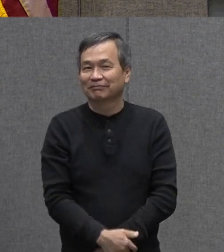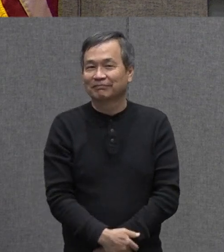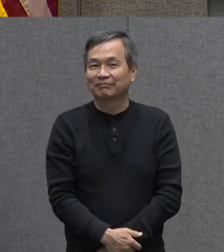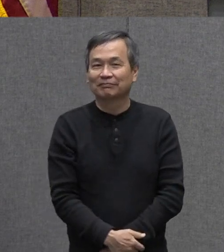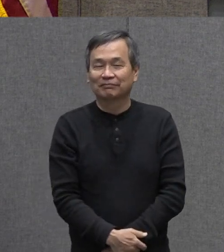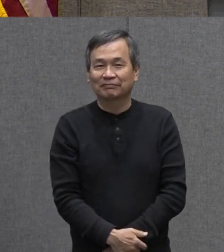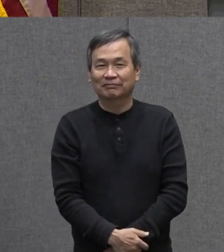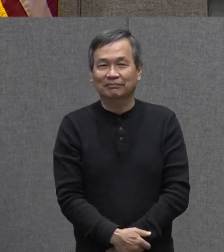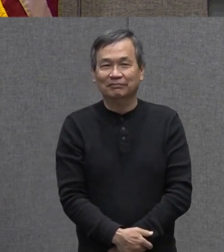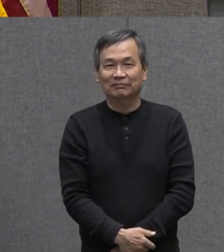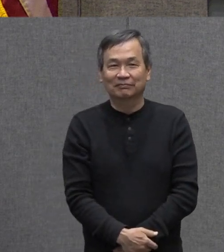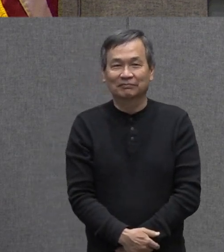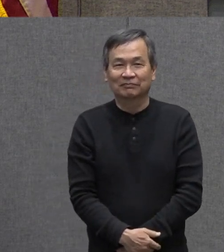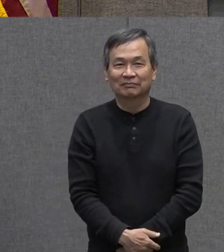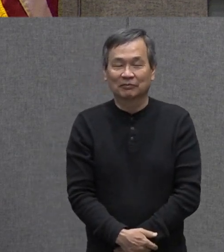(gasps) and look what I have.